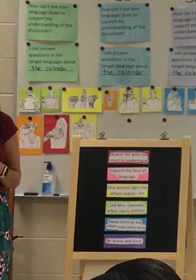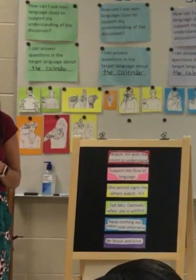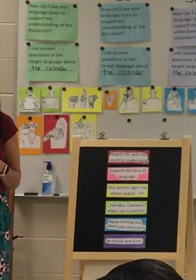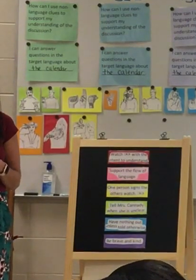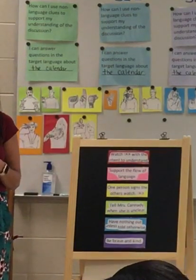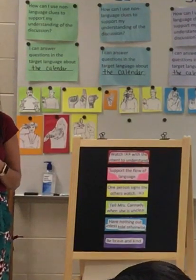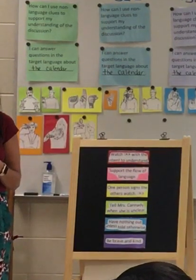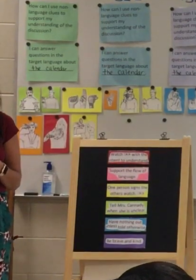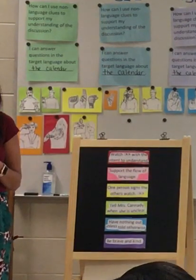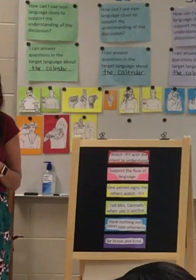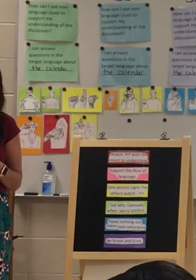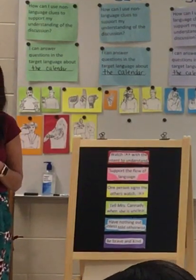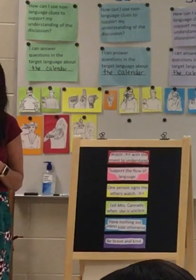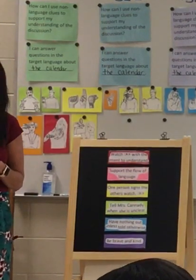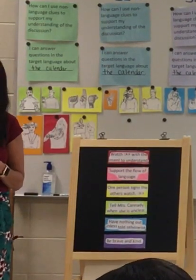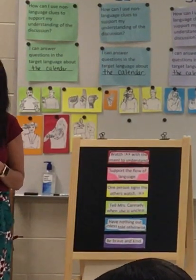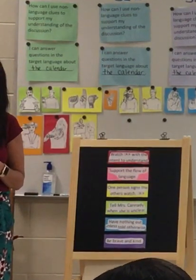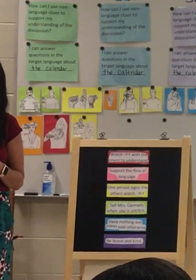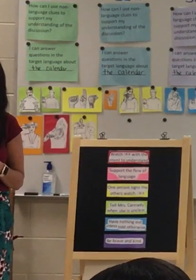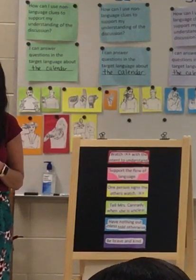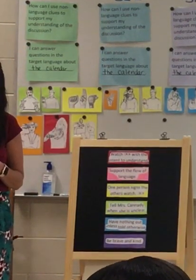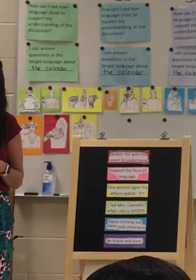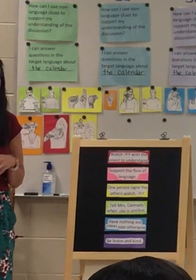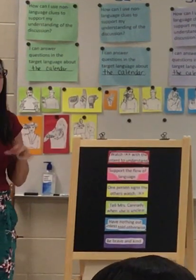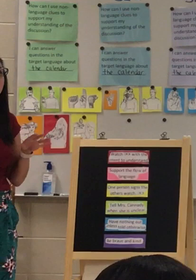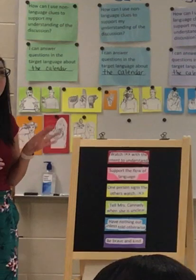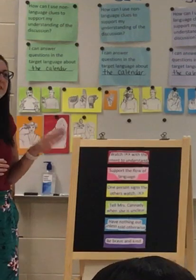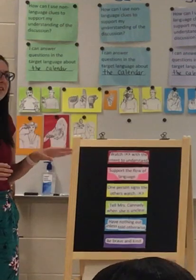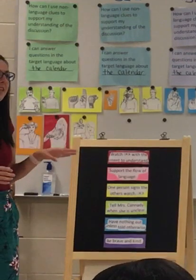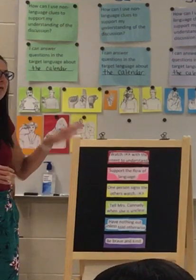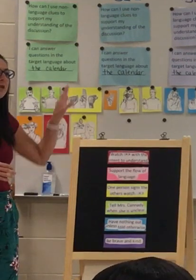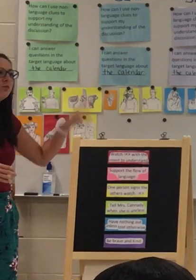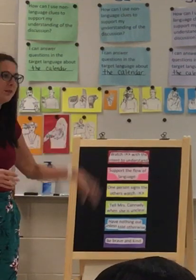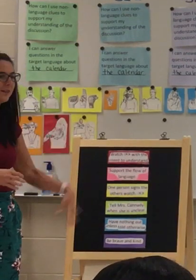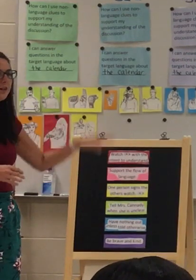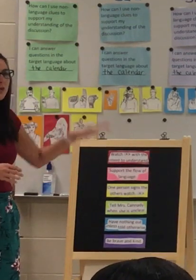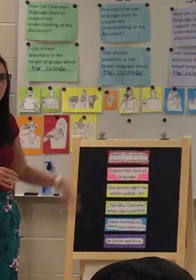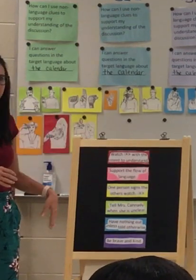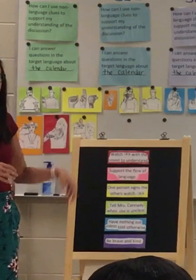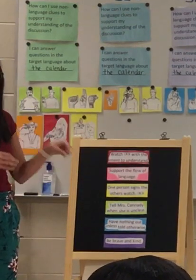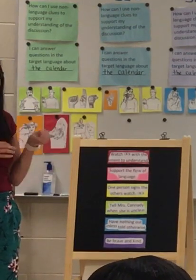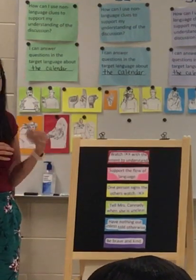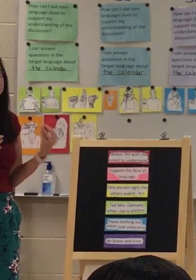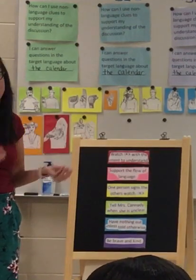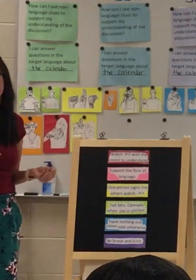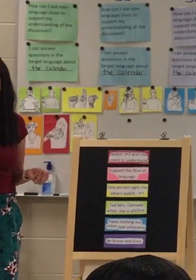you guys know some ASL okay so obviously that was a really quick by the example